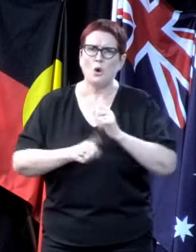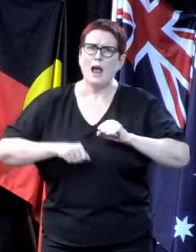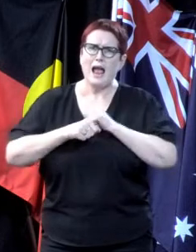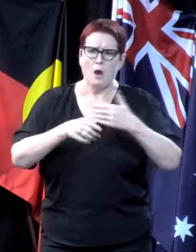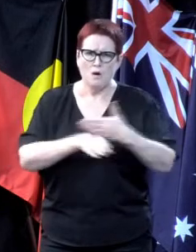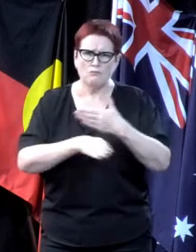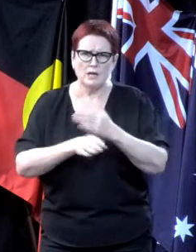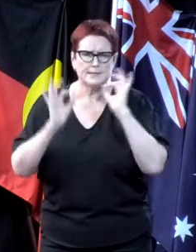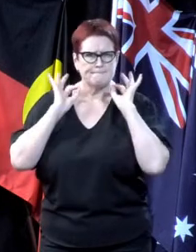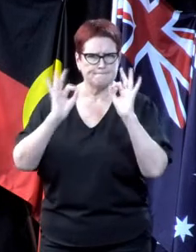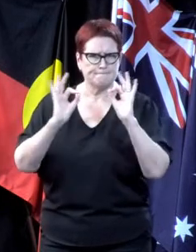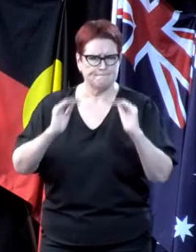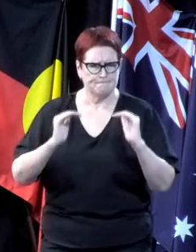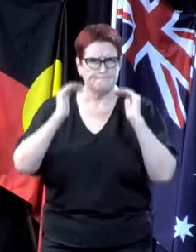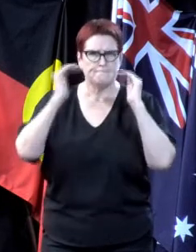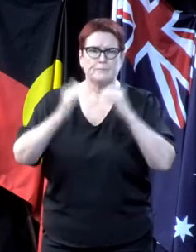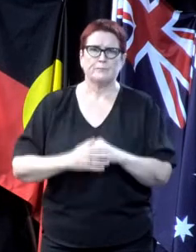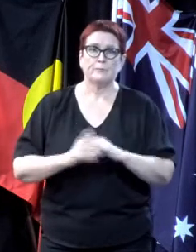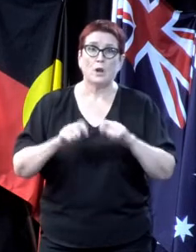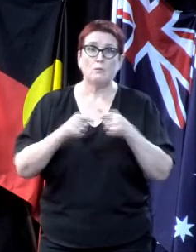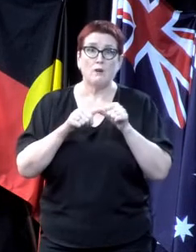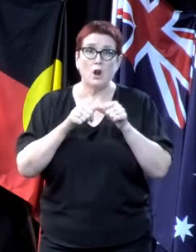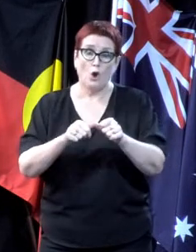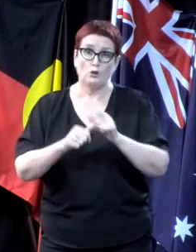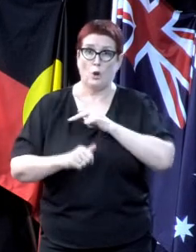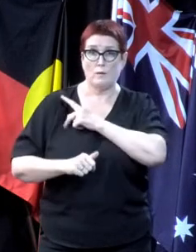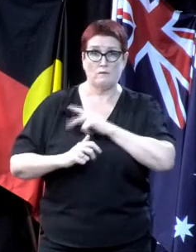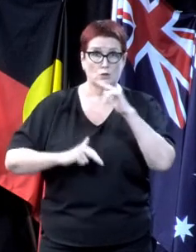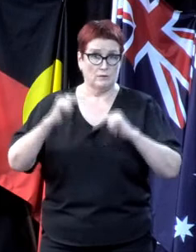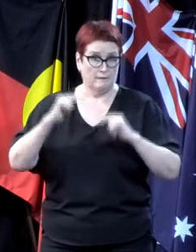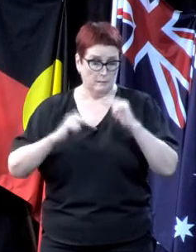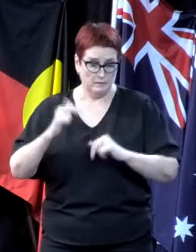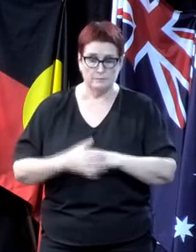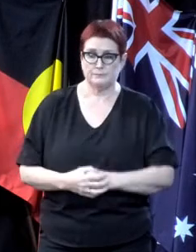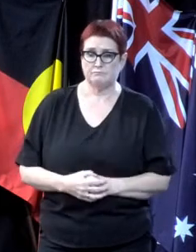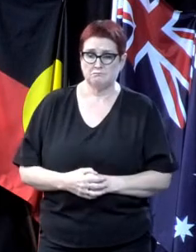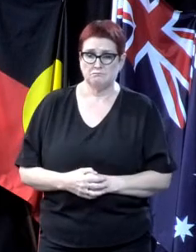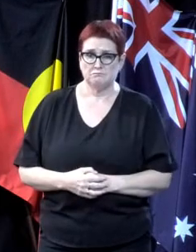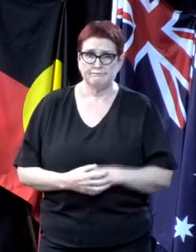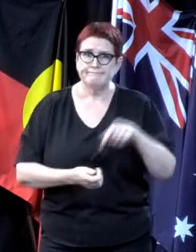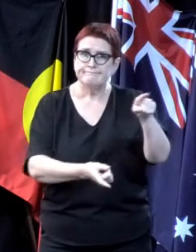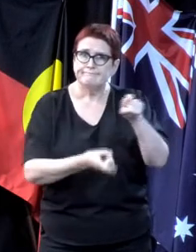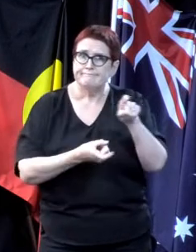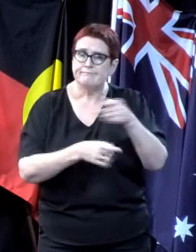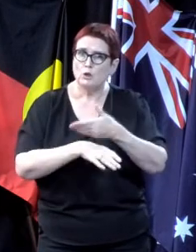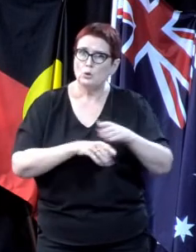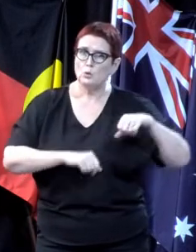provision of ongoing professional development induction of new staff and active engagement with the